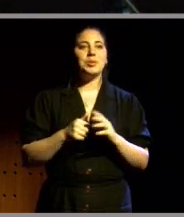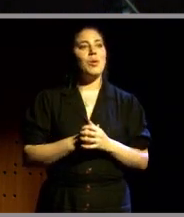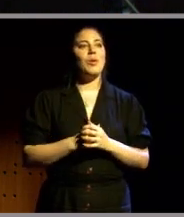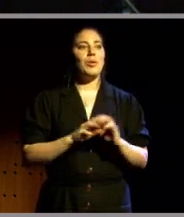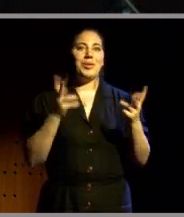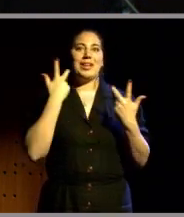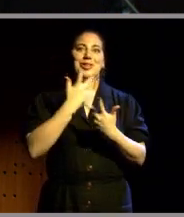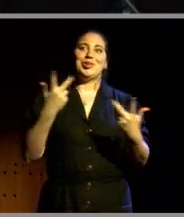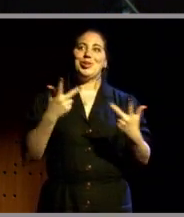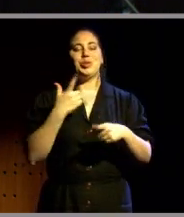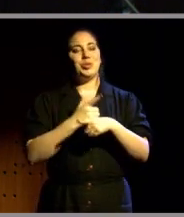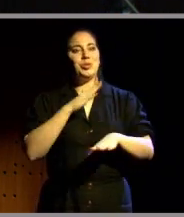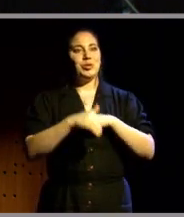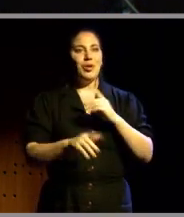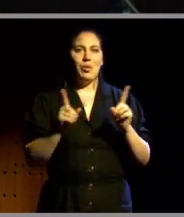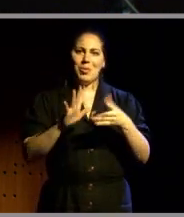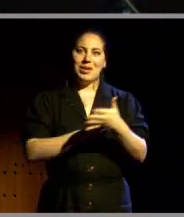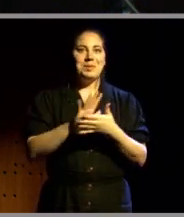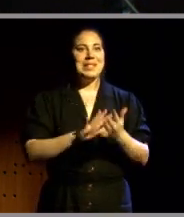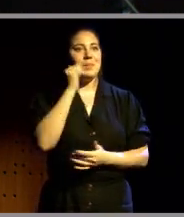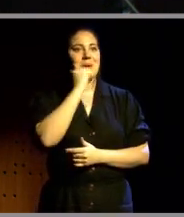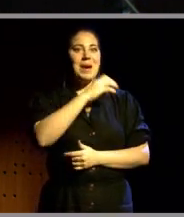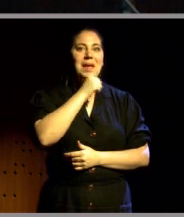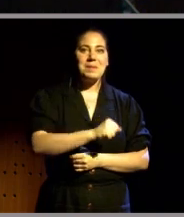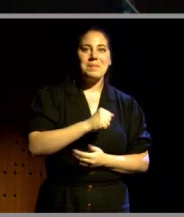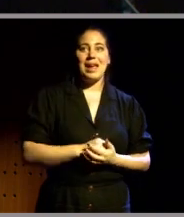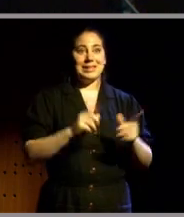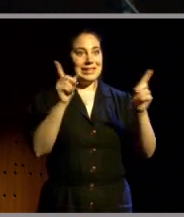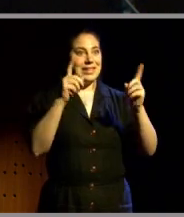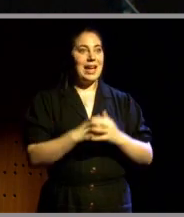be a black man and to today's society, both young and old.